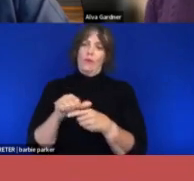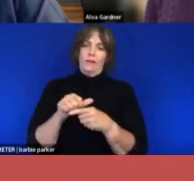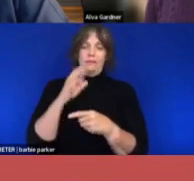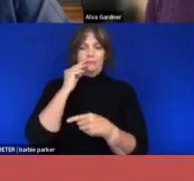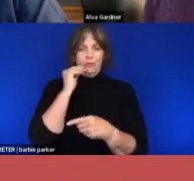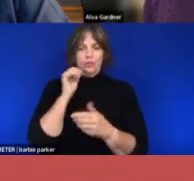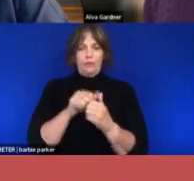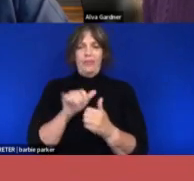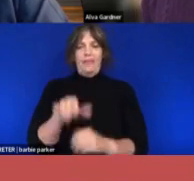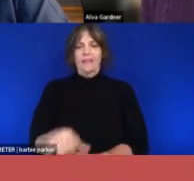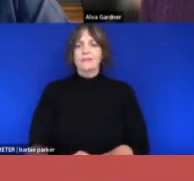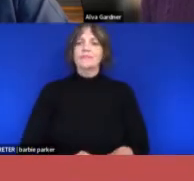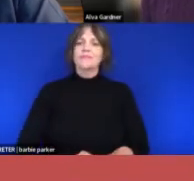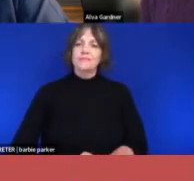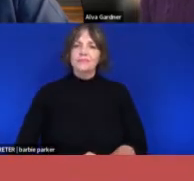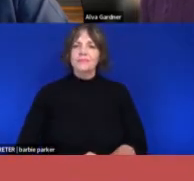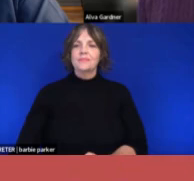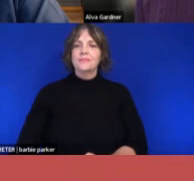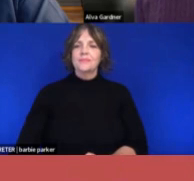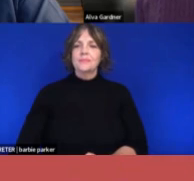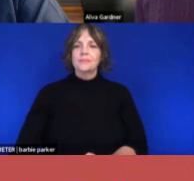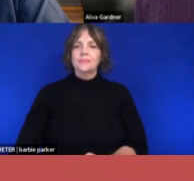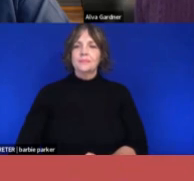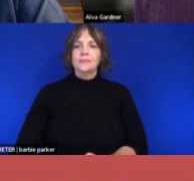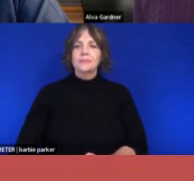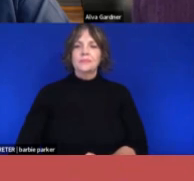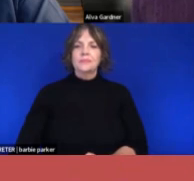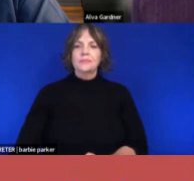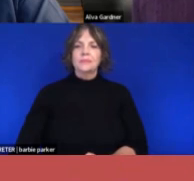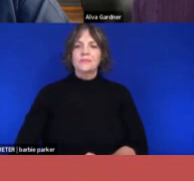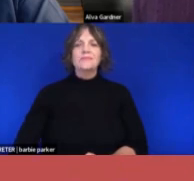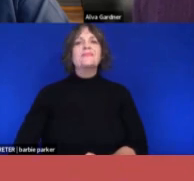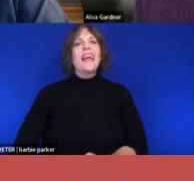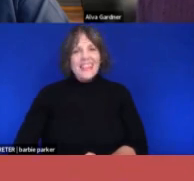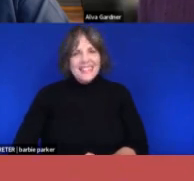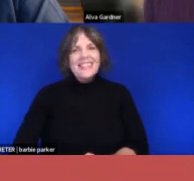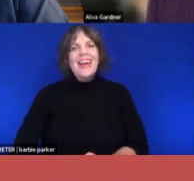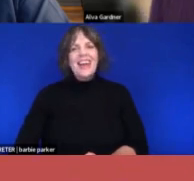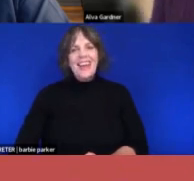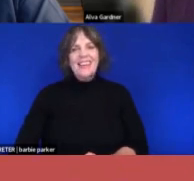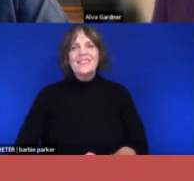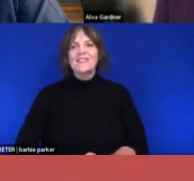Alva Gardner: Yeah, I think you know, the big piece about outcomes is we need to be asking